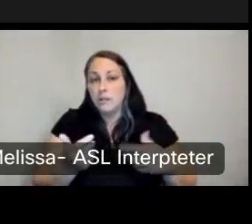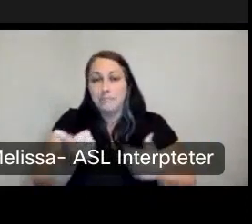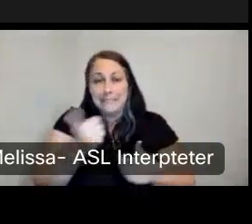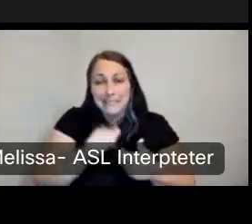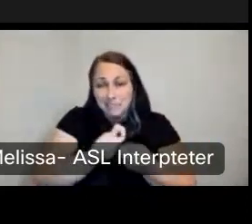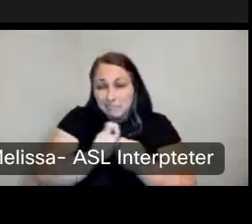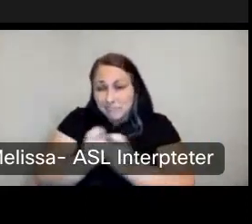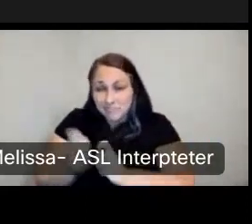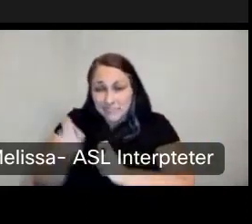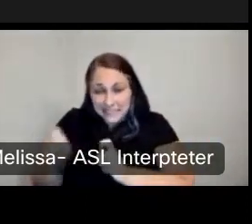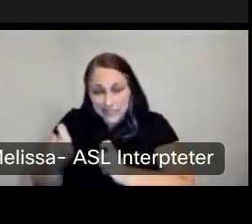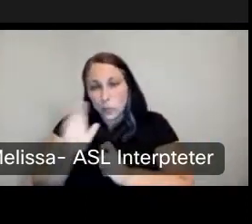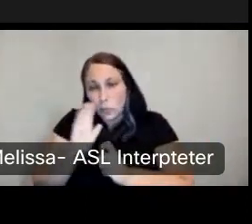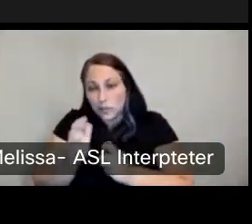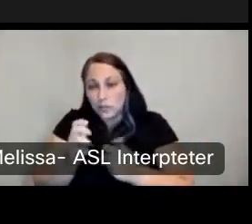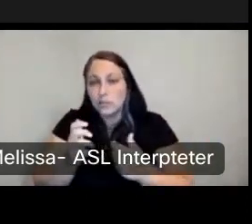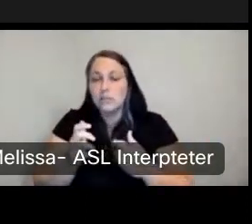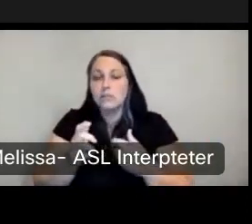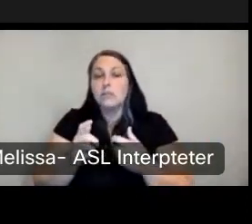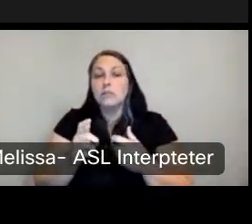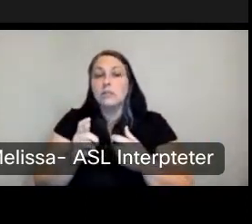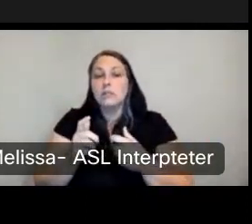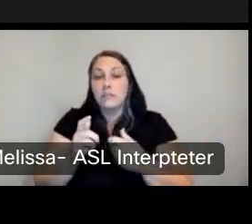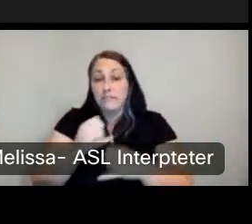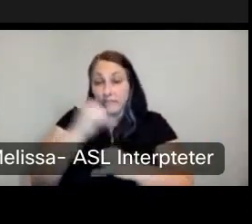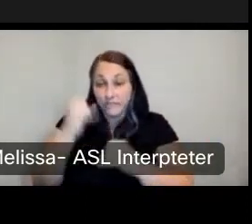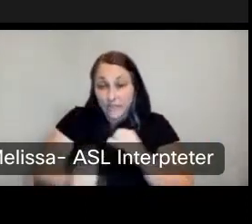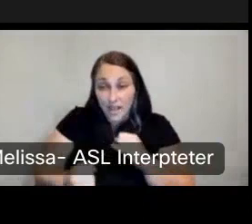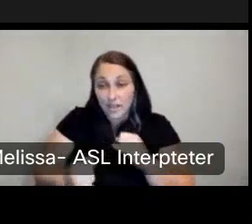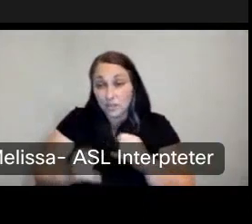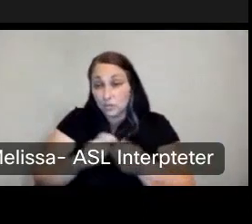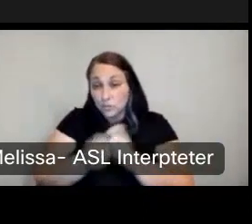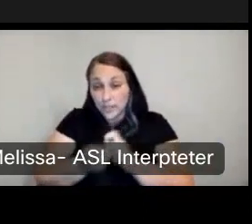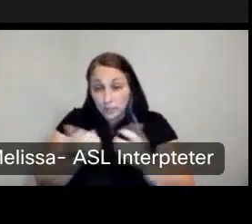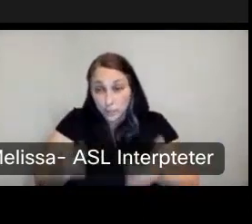adjustments and then release what the final purpose changes will be later in the fall